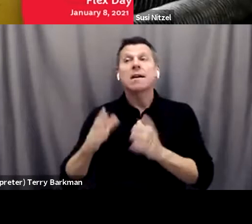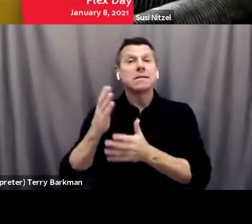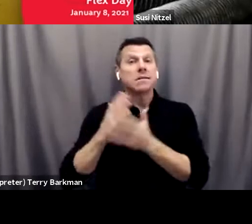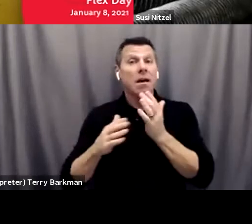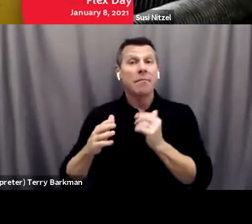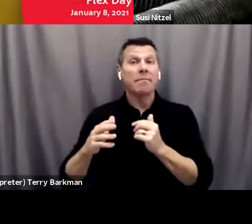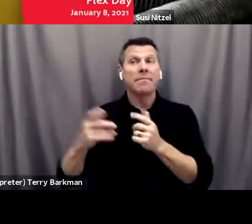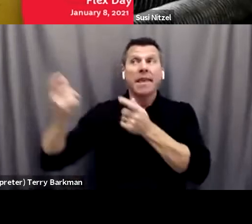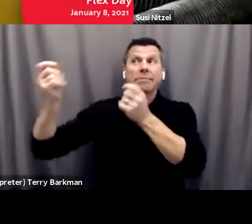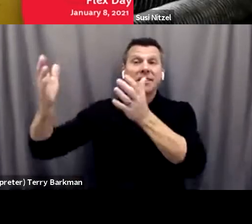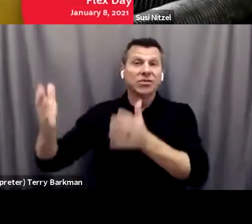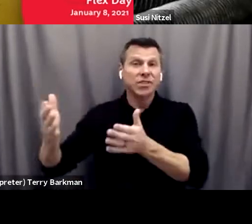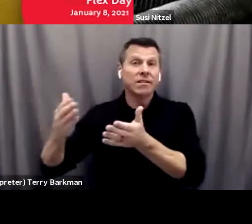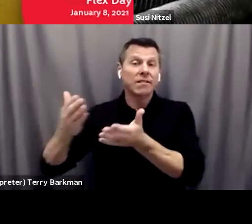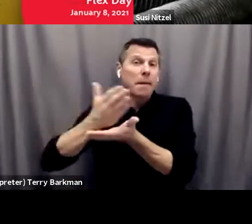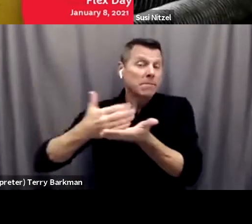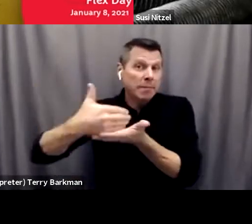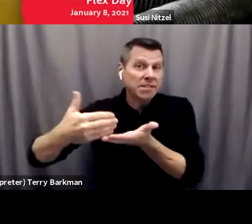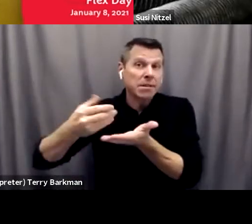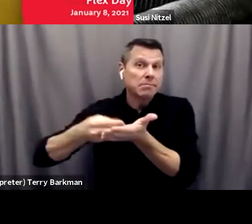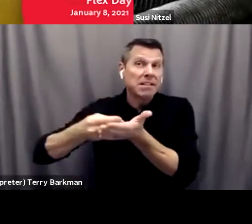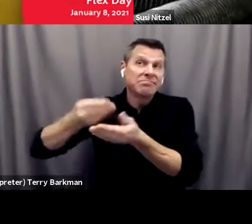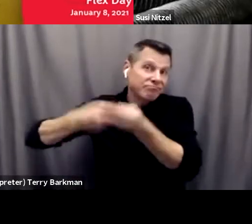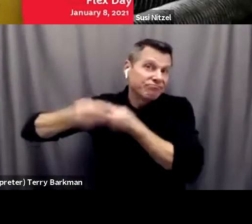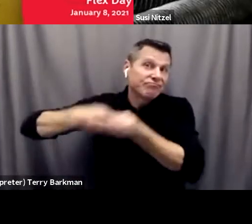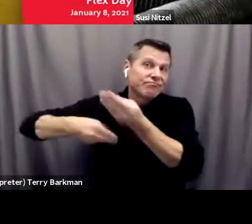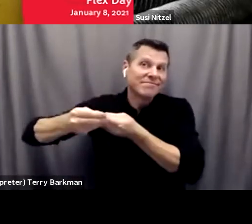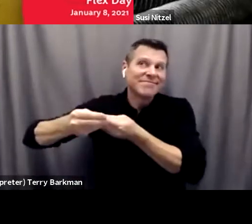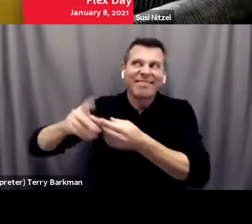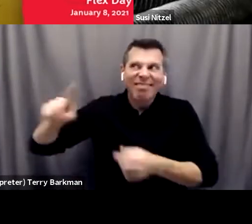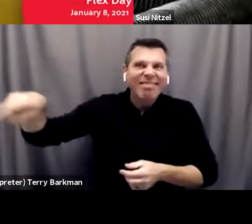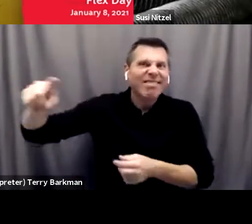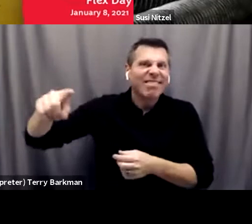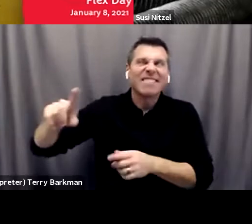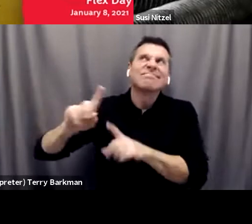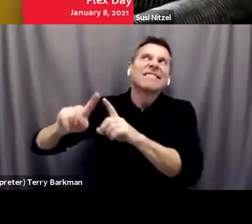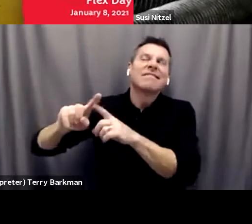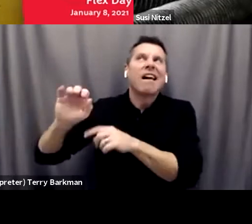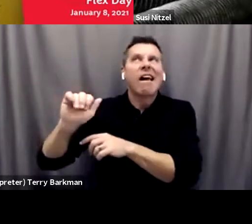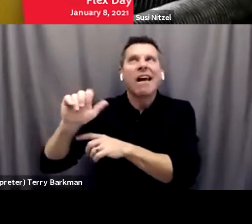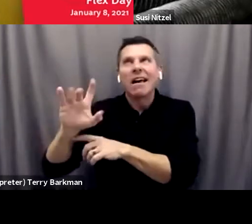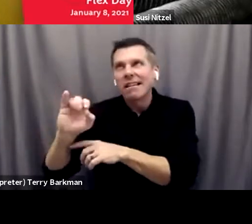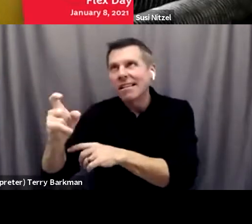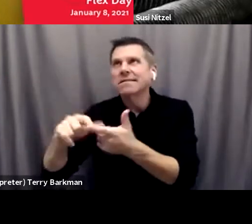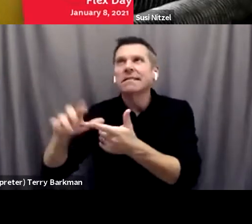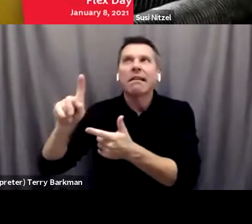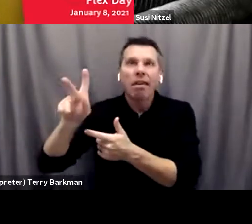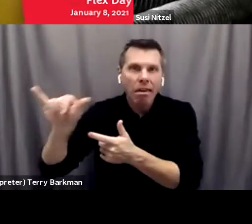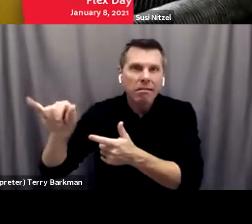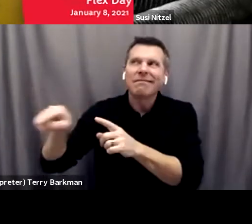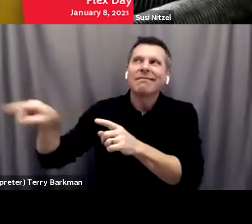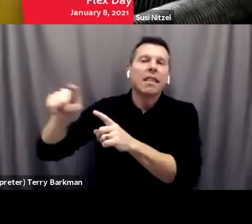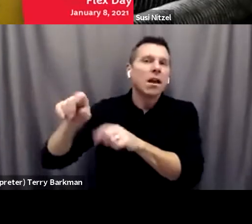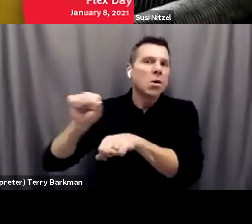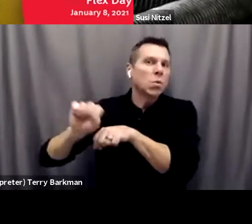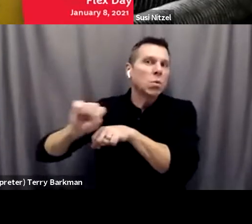budget, people in budget, Kathy Kaczynski, and I'm thinking Alex, you know, they're working with faculty, they're working with